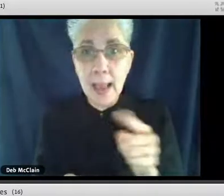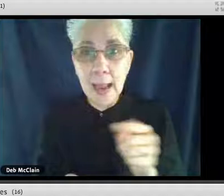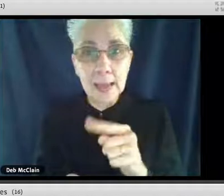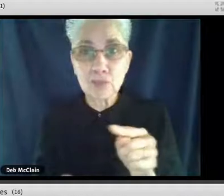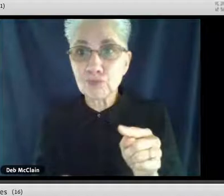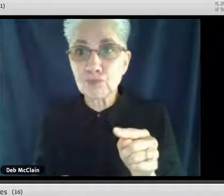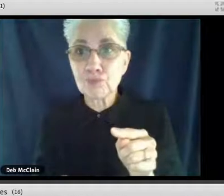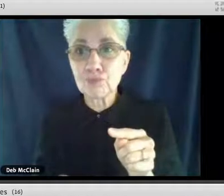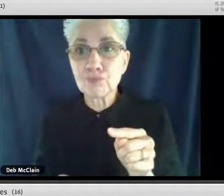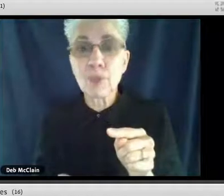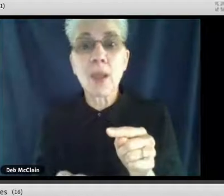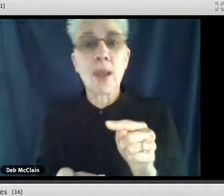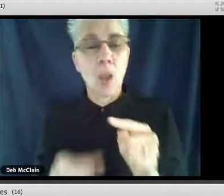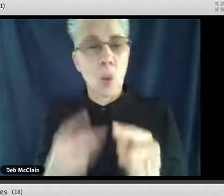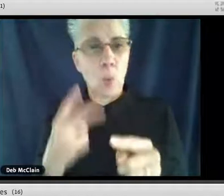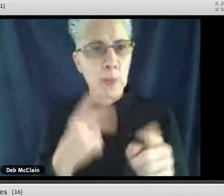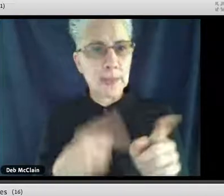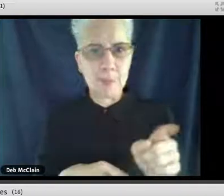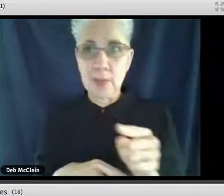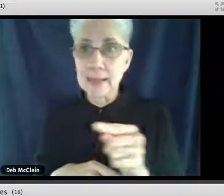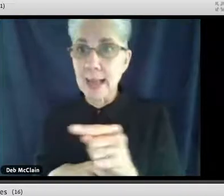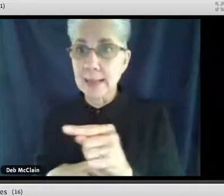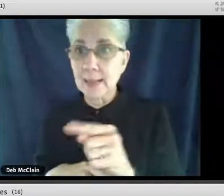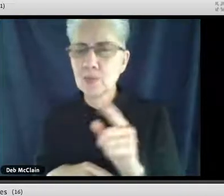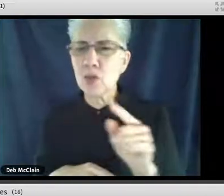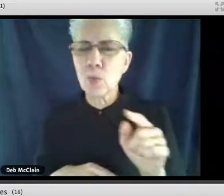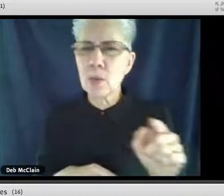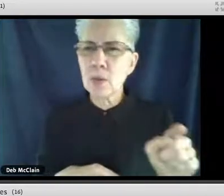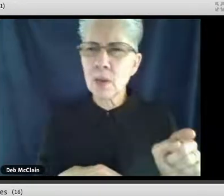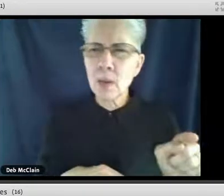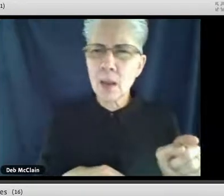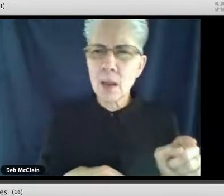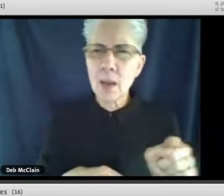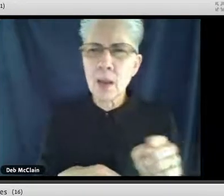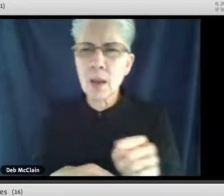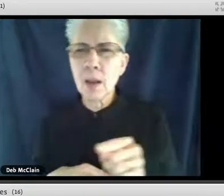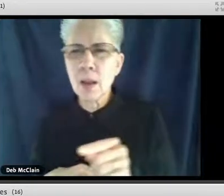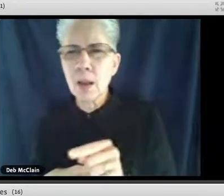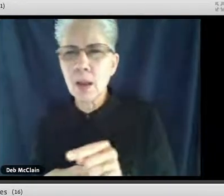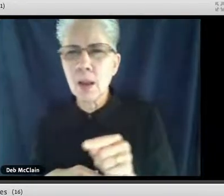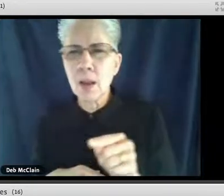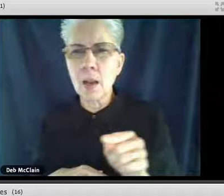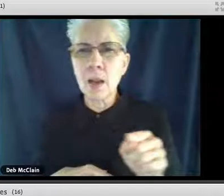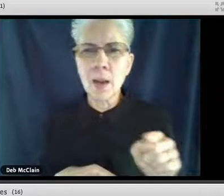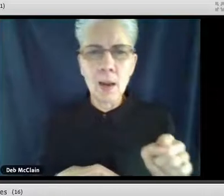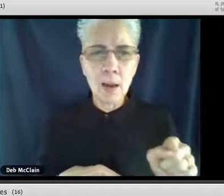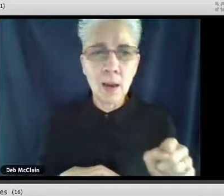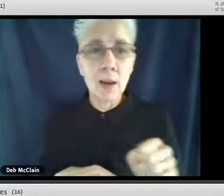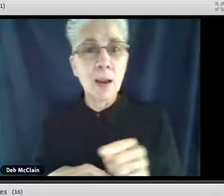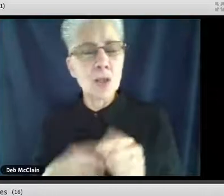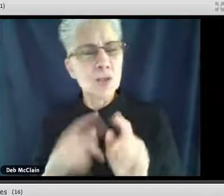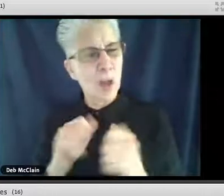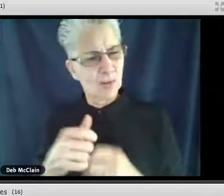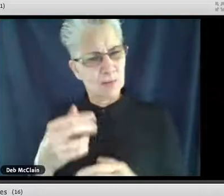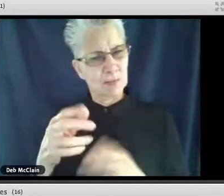We go down the page. We sweep to the side again. So how do I use this to my advantage? So first of all, I can change this